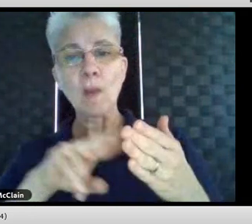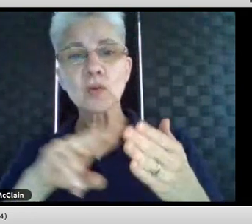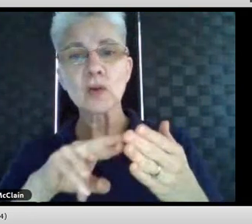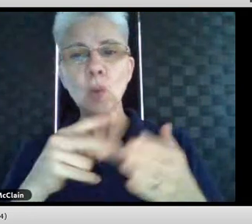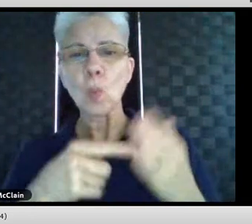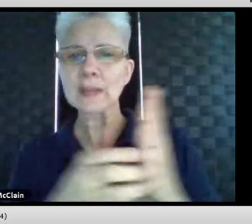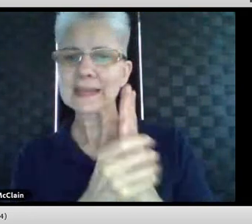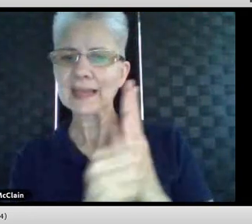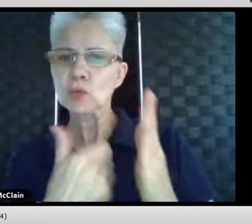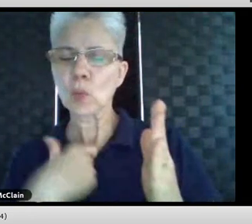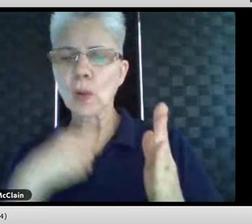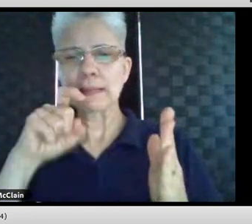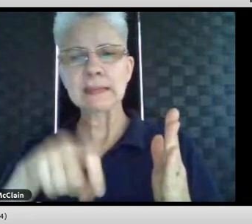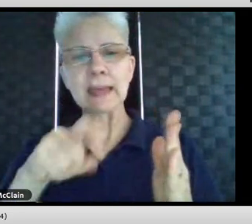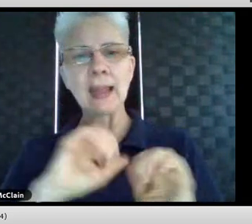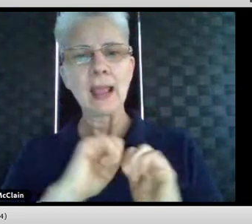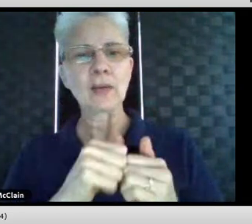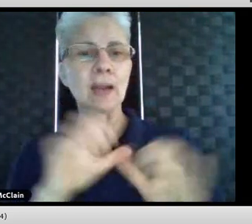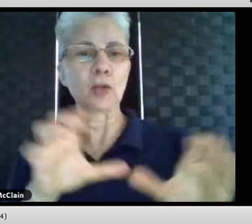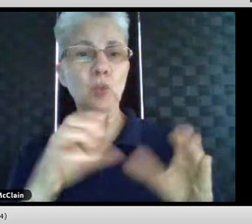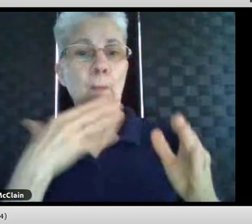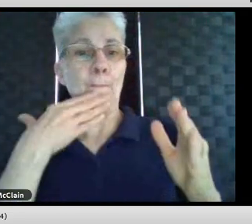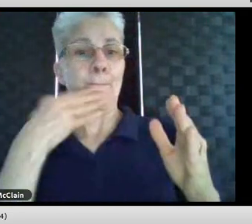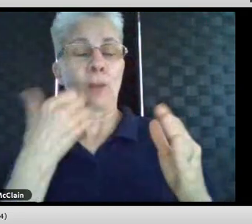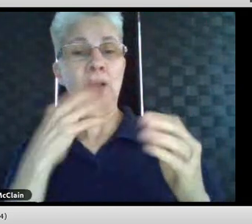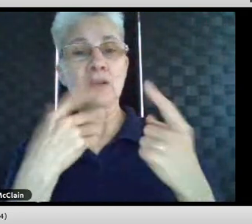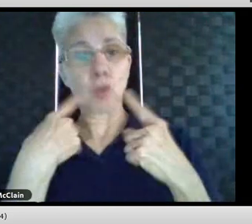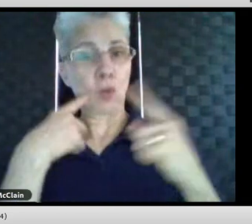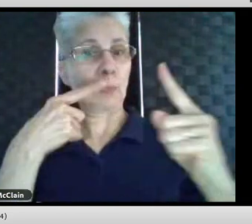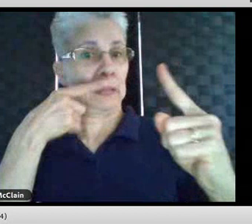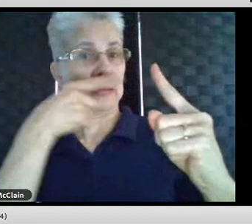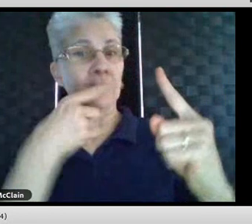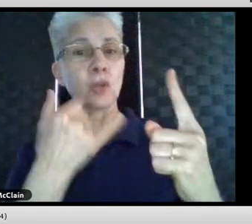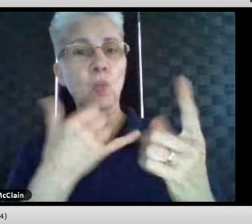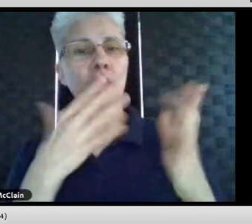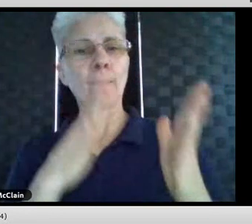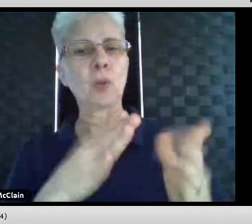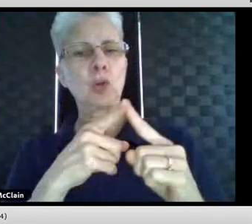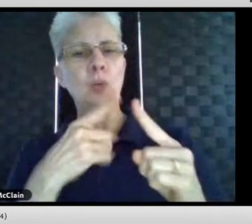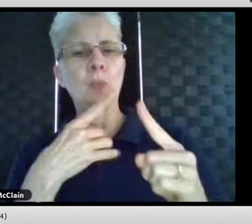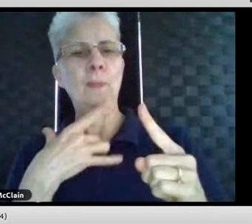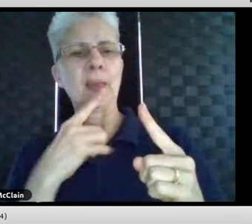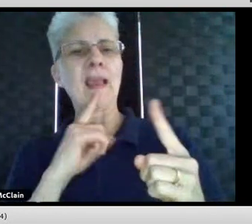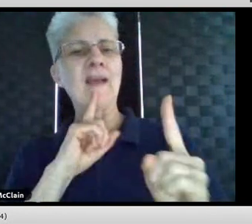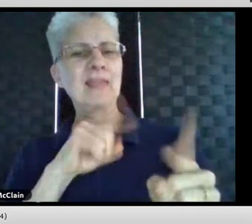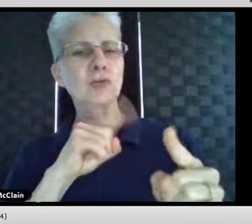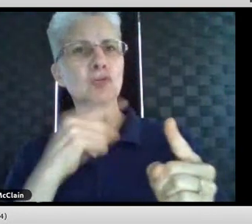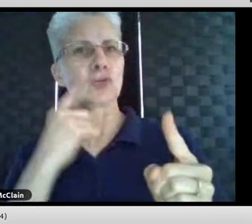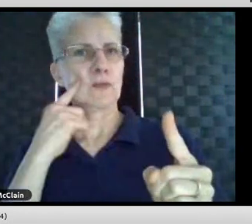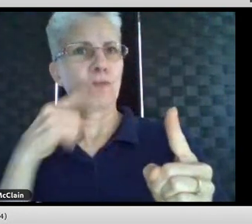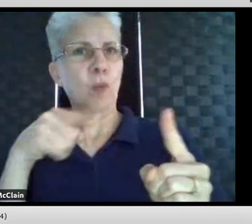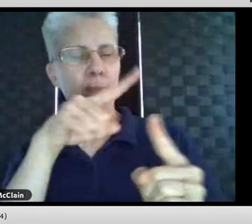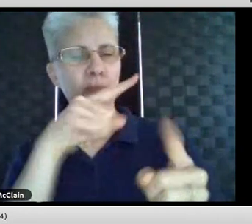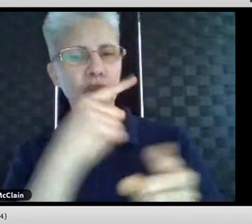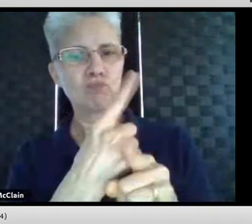What skills do I need? How can I do this better? Because ultimately we want the person to leave with the answer that they need, right?